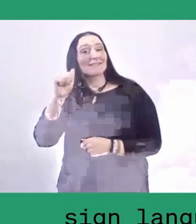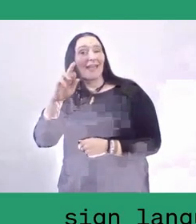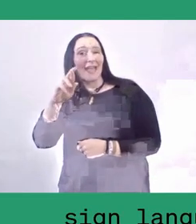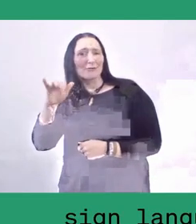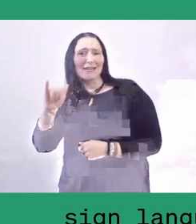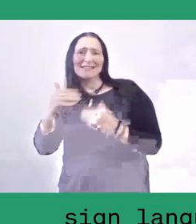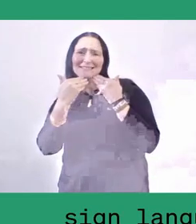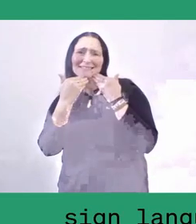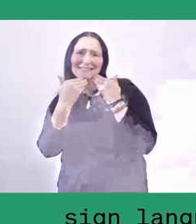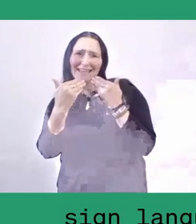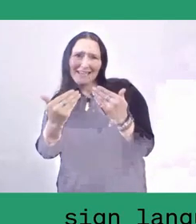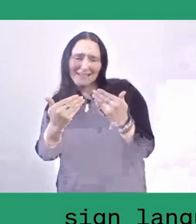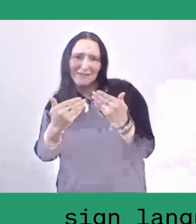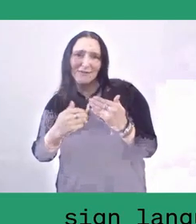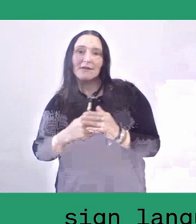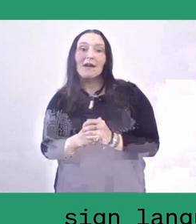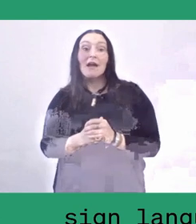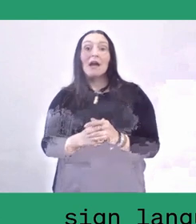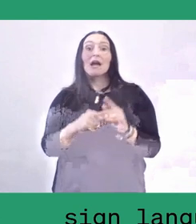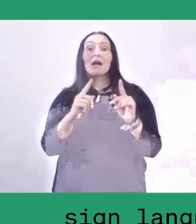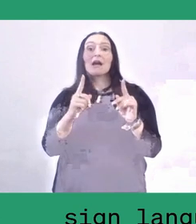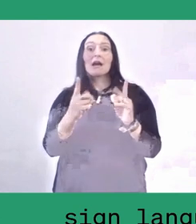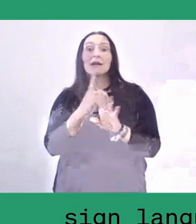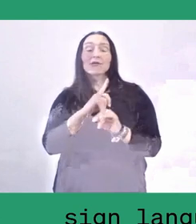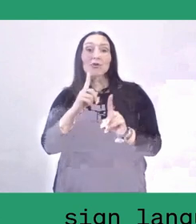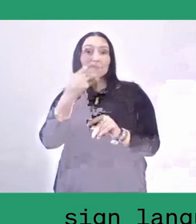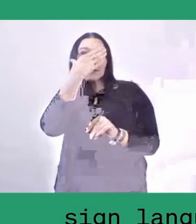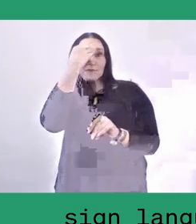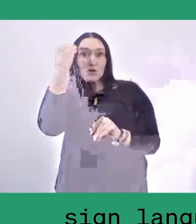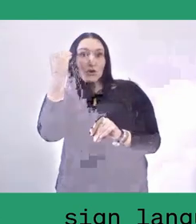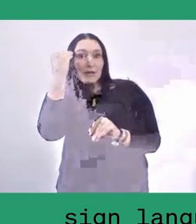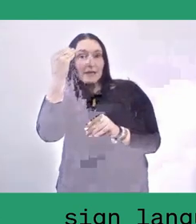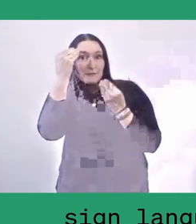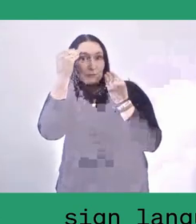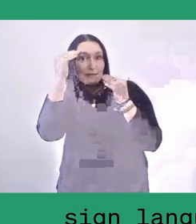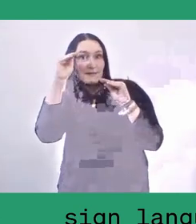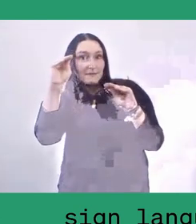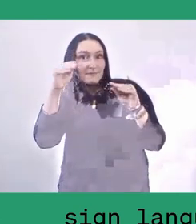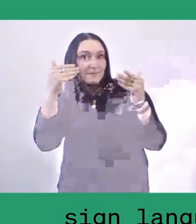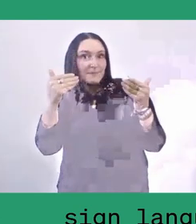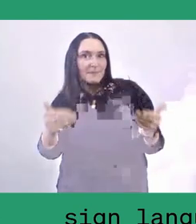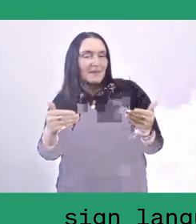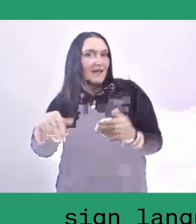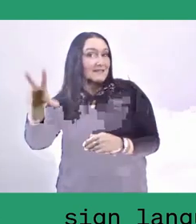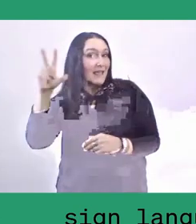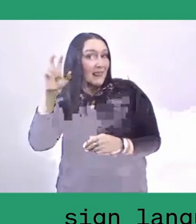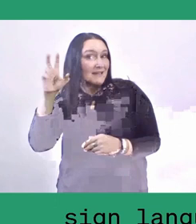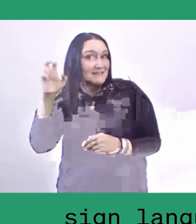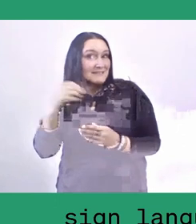So that I don't forget to remind our listeners today from wherever you're listening across the world,